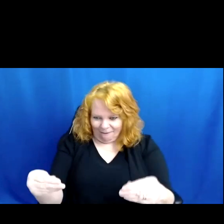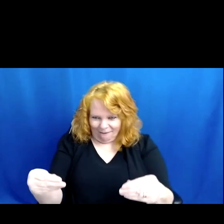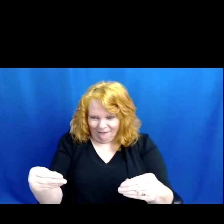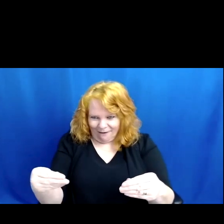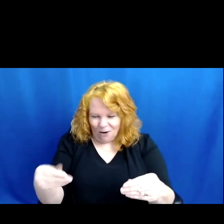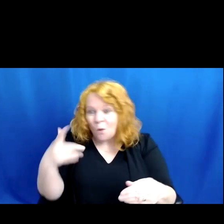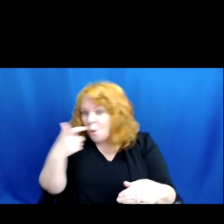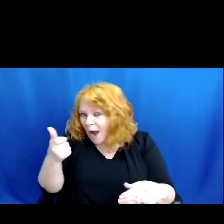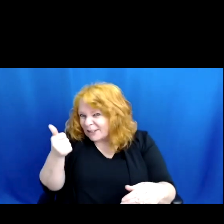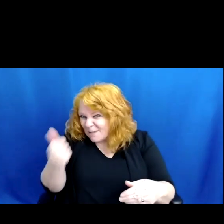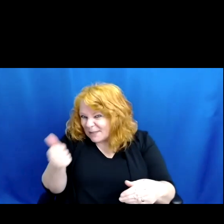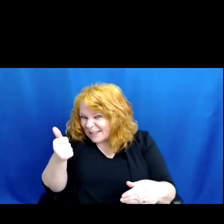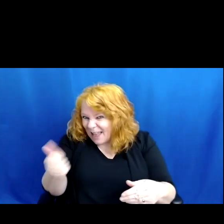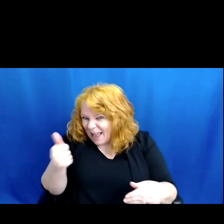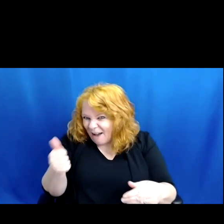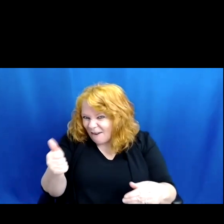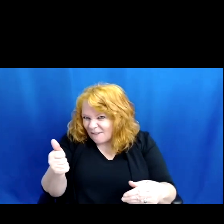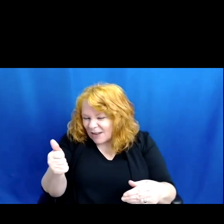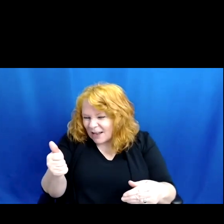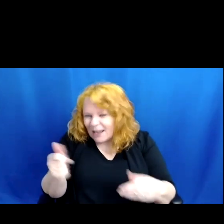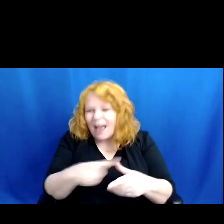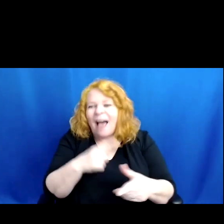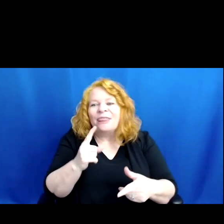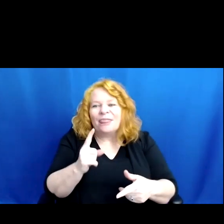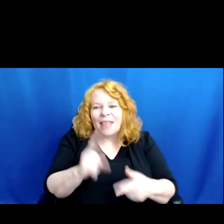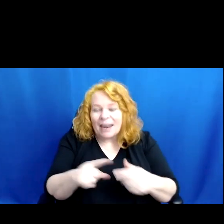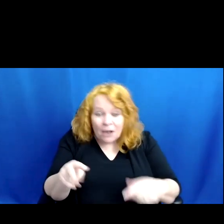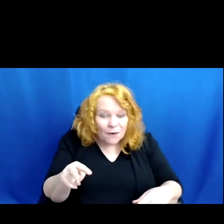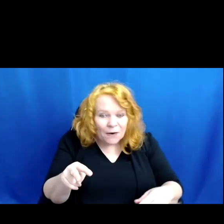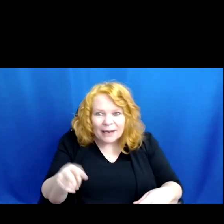and he started to turn his head when he heard my voice.